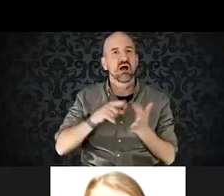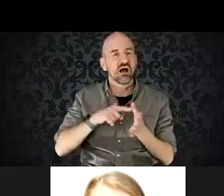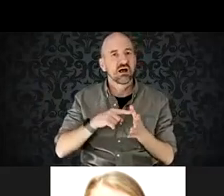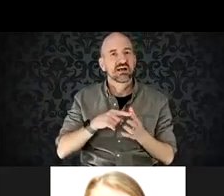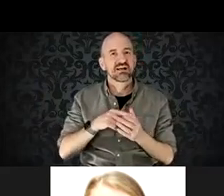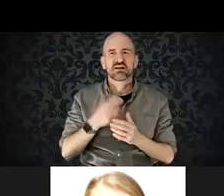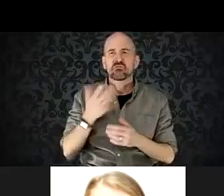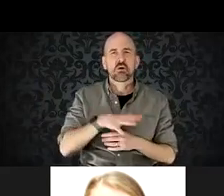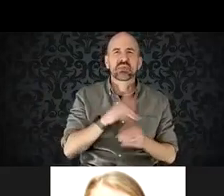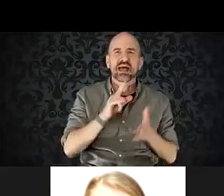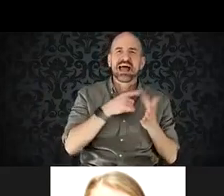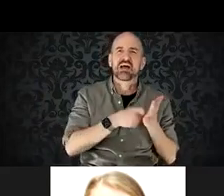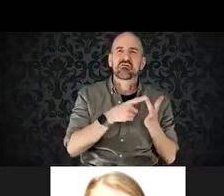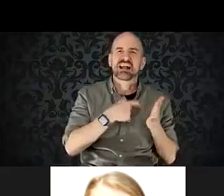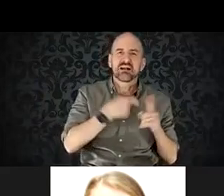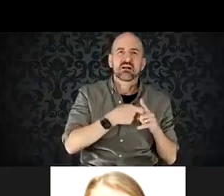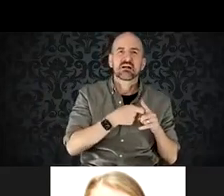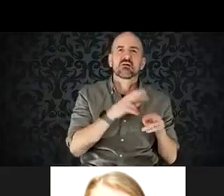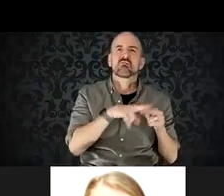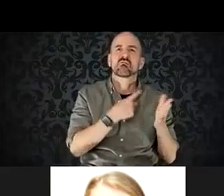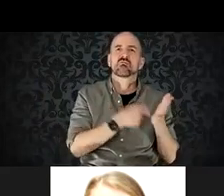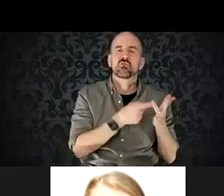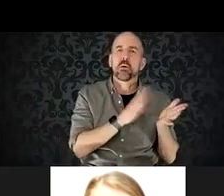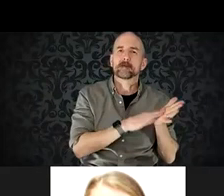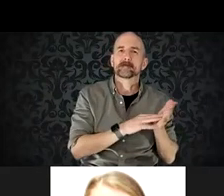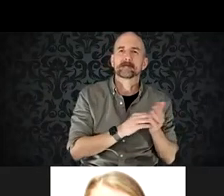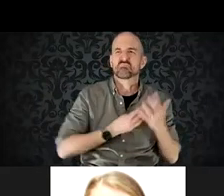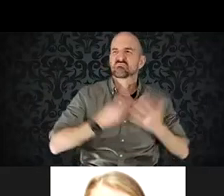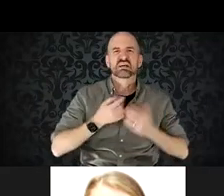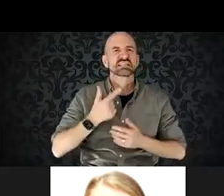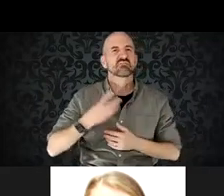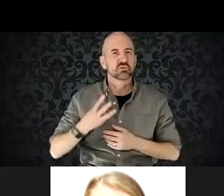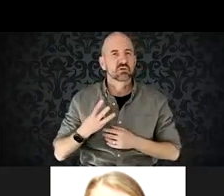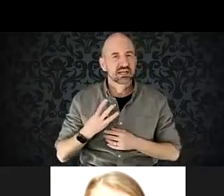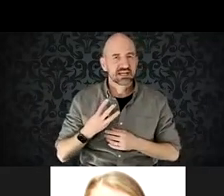often refer to when considering the positive effect that nature has on ourselves. It was